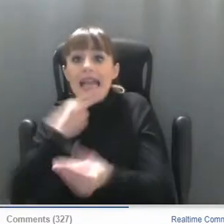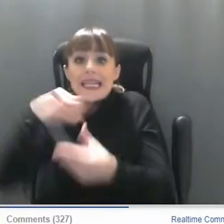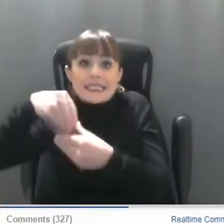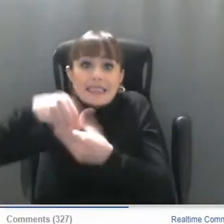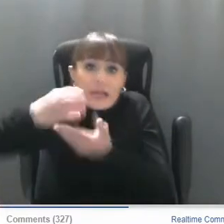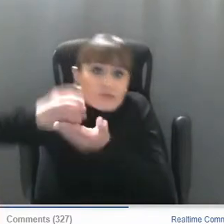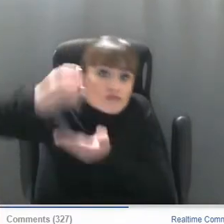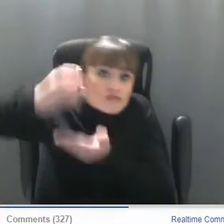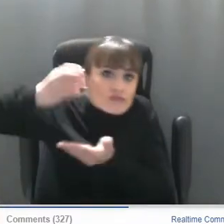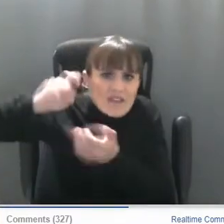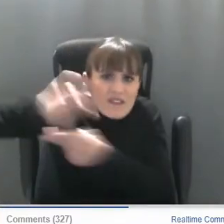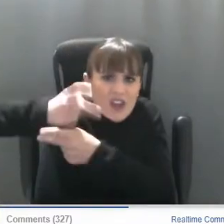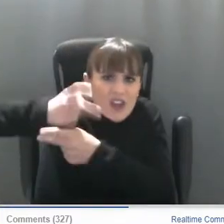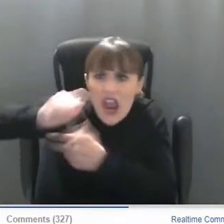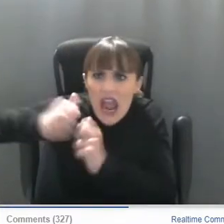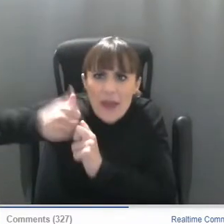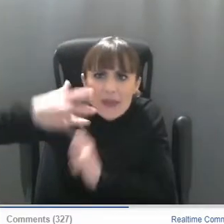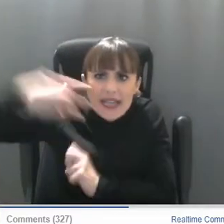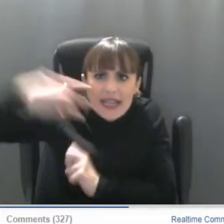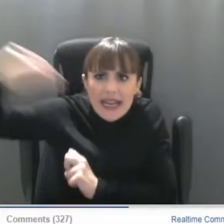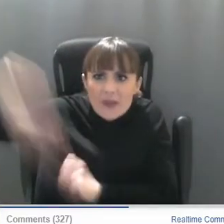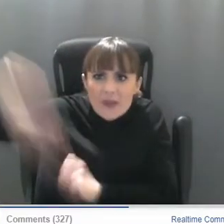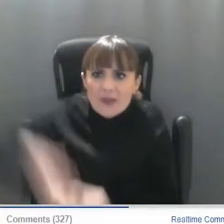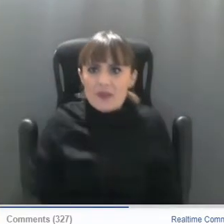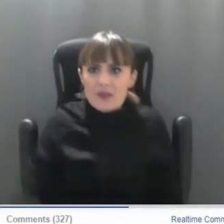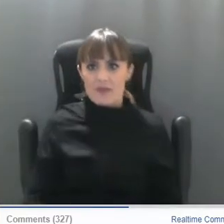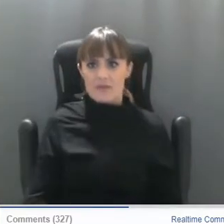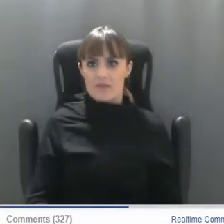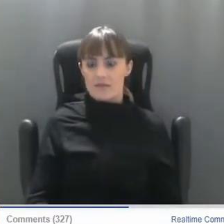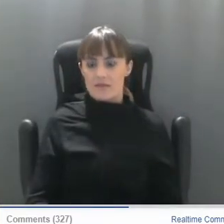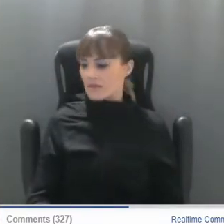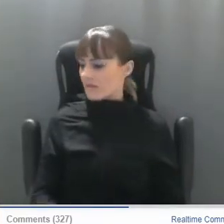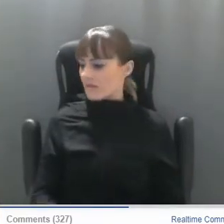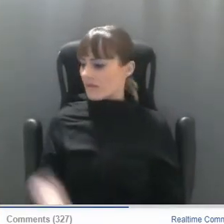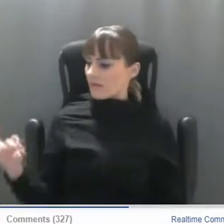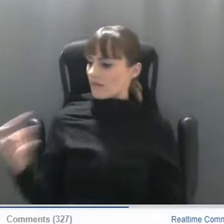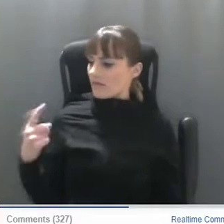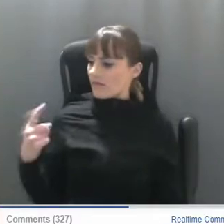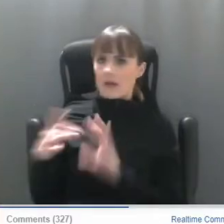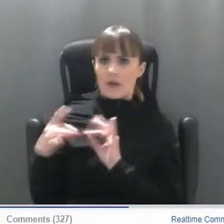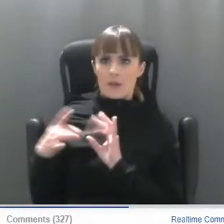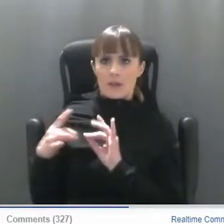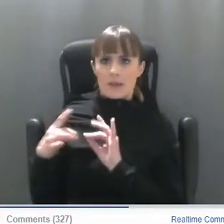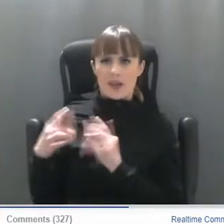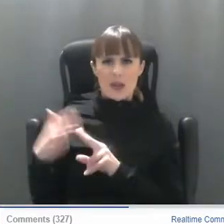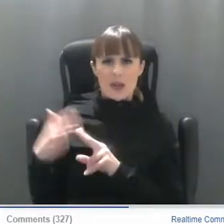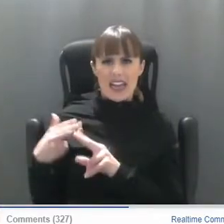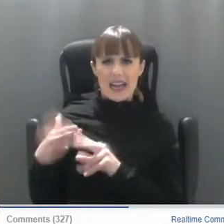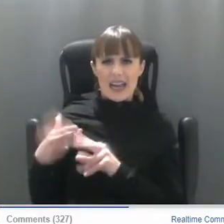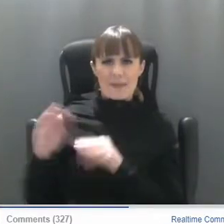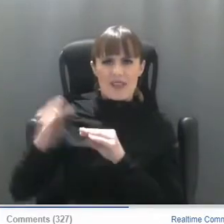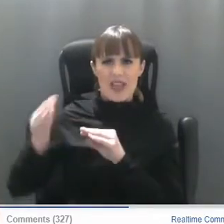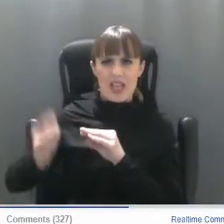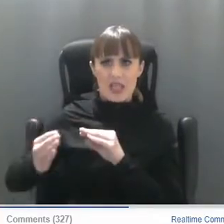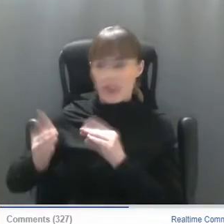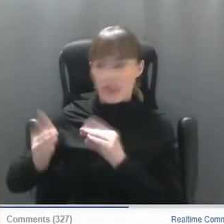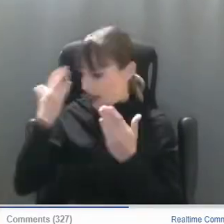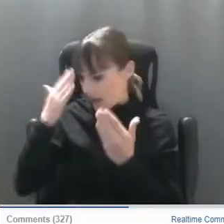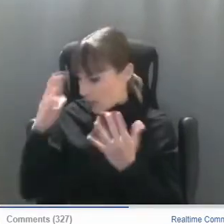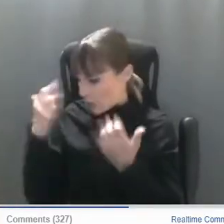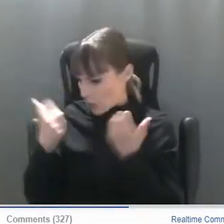What hill are you referring to? Oh, yes. Alright, bye girls.